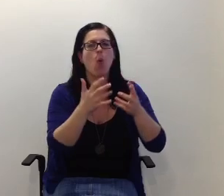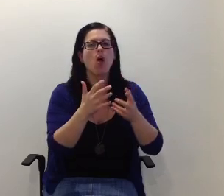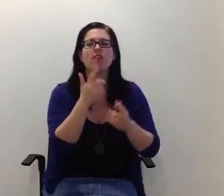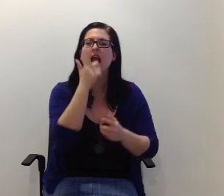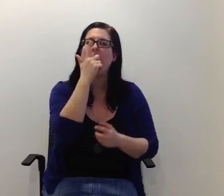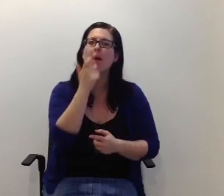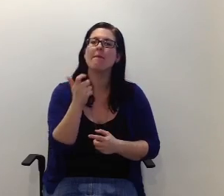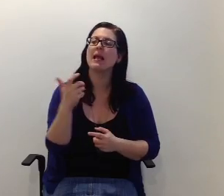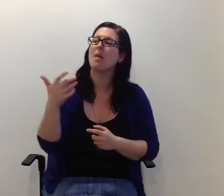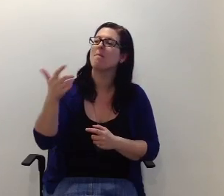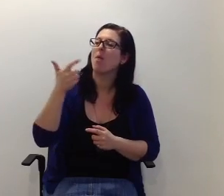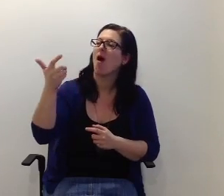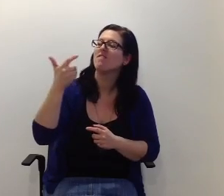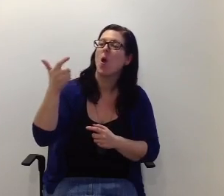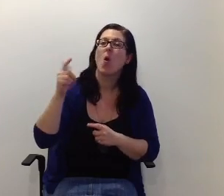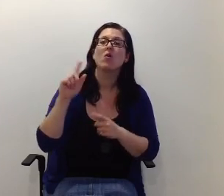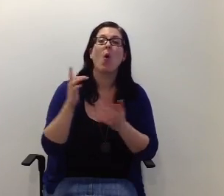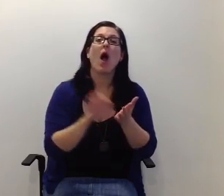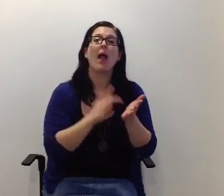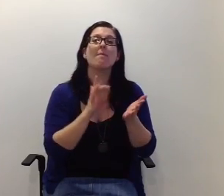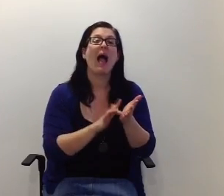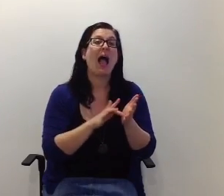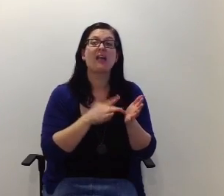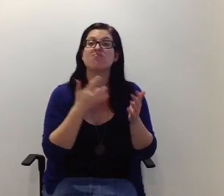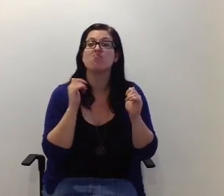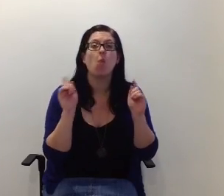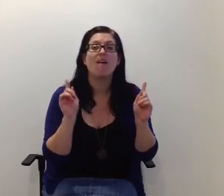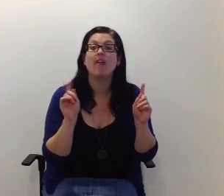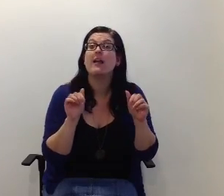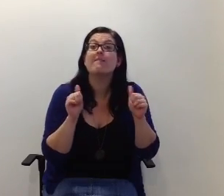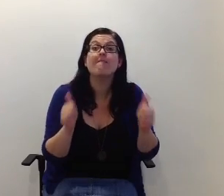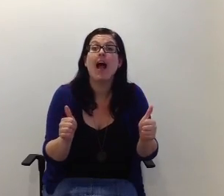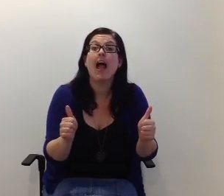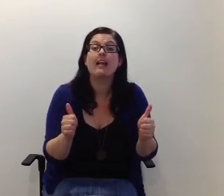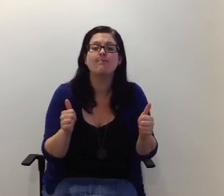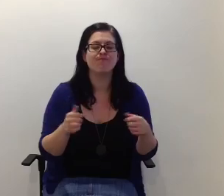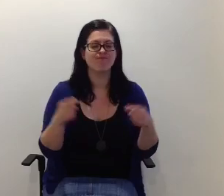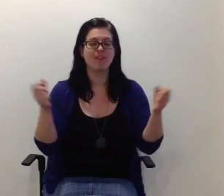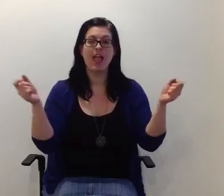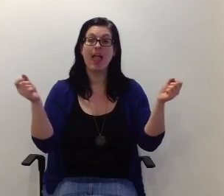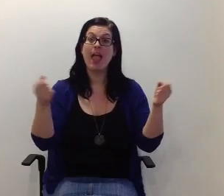Don't worry about the quality of the video. You can film it on a mobile phone or tablet, or whatever, it's fine.